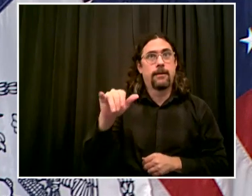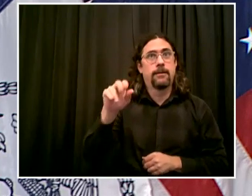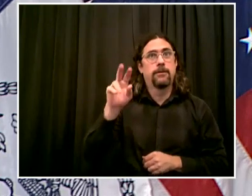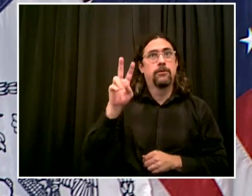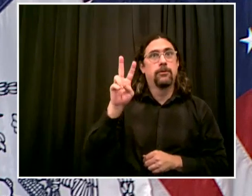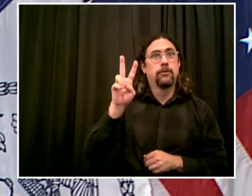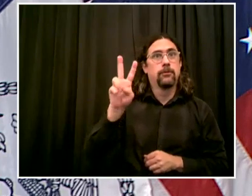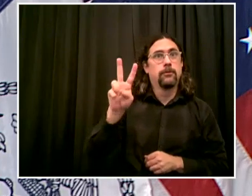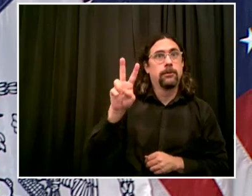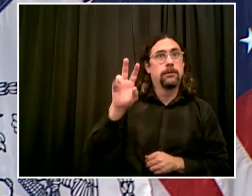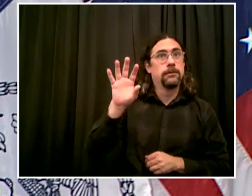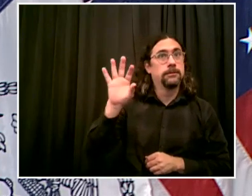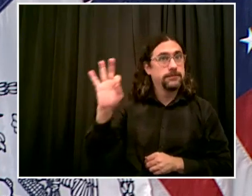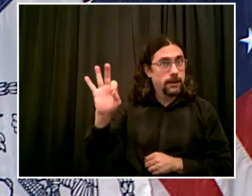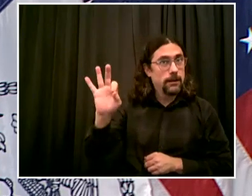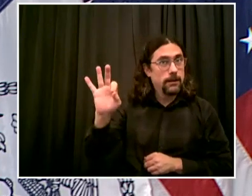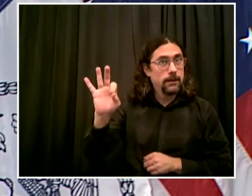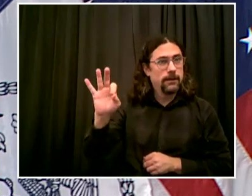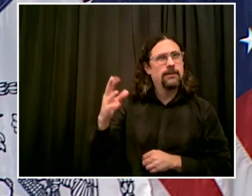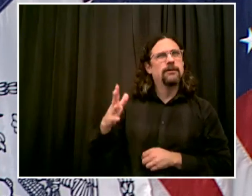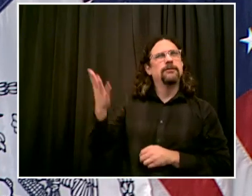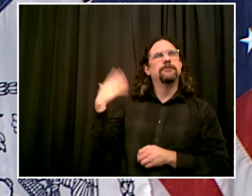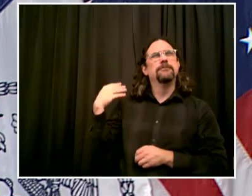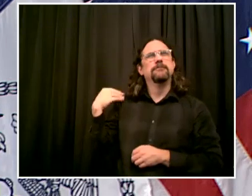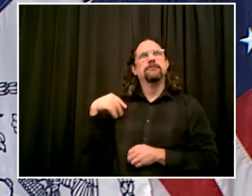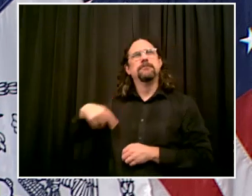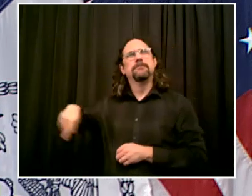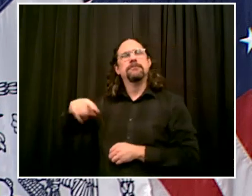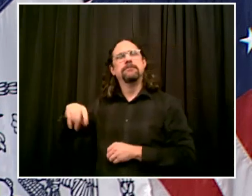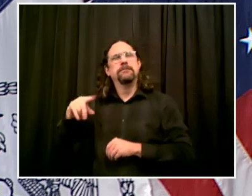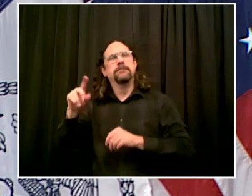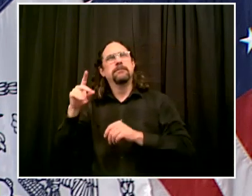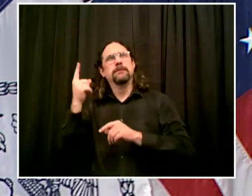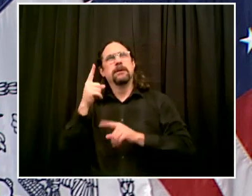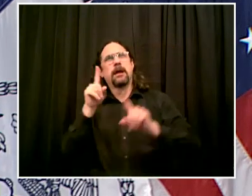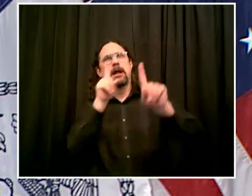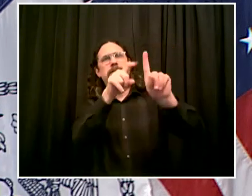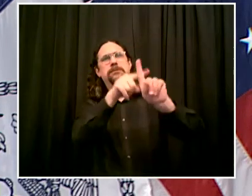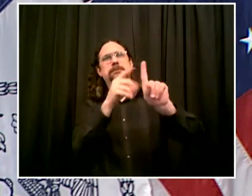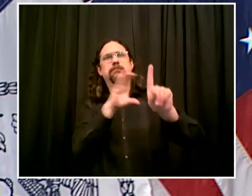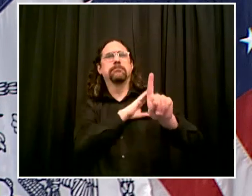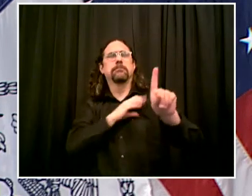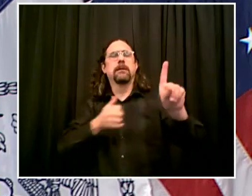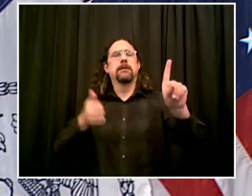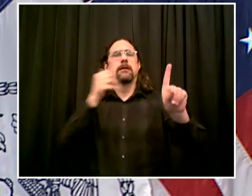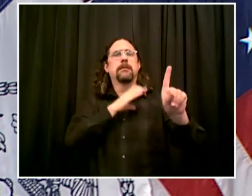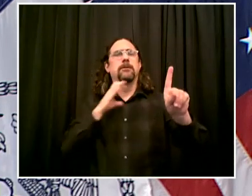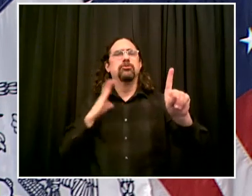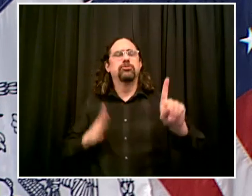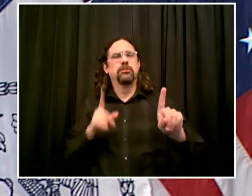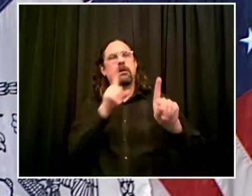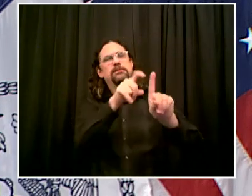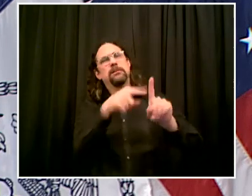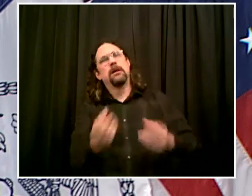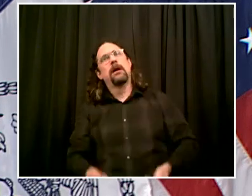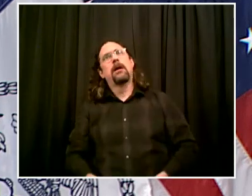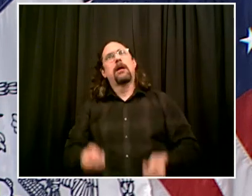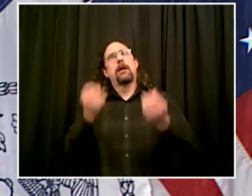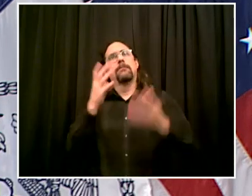FRIDAY, MAY 29,